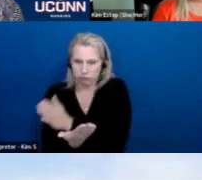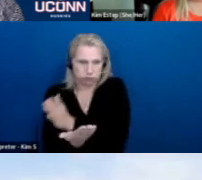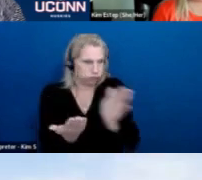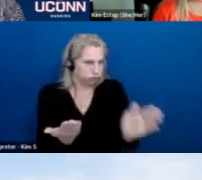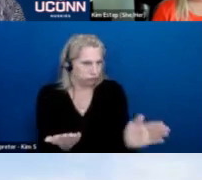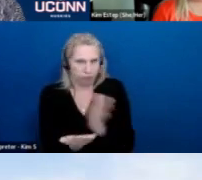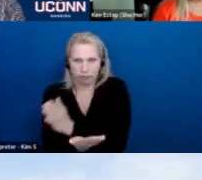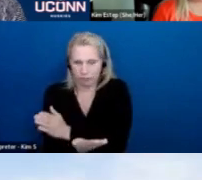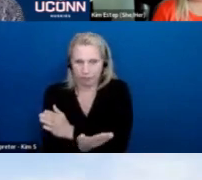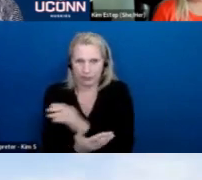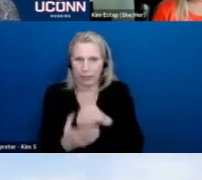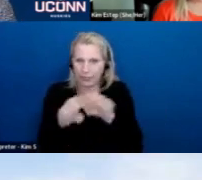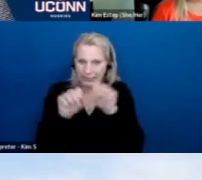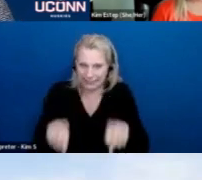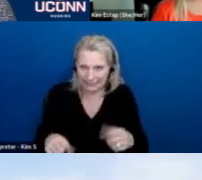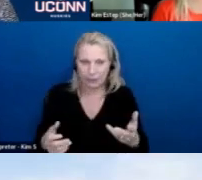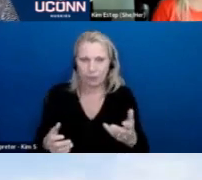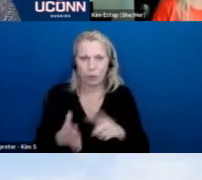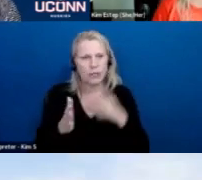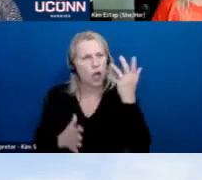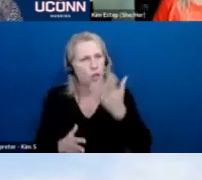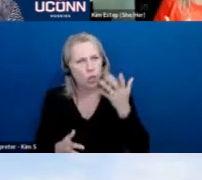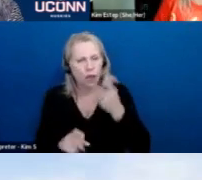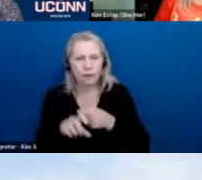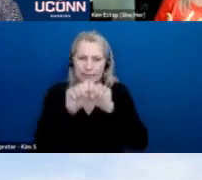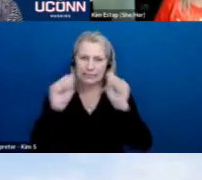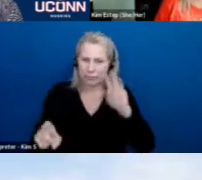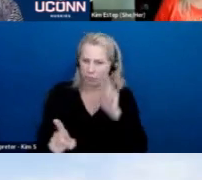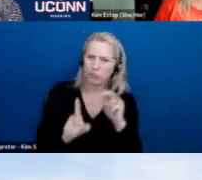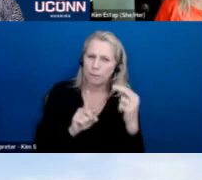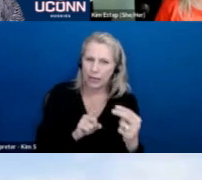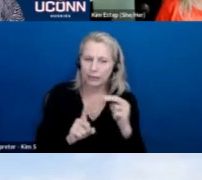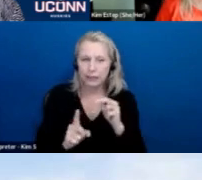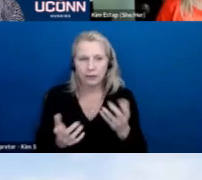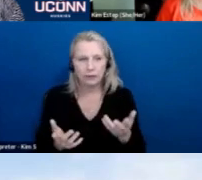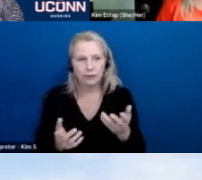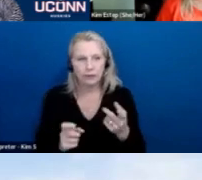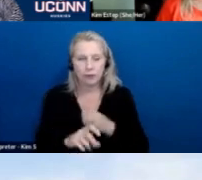it you know, what does it look like from a system perspective, from a provider and a local